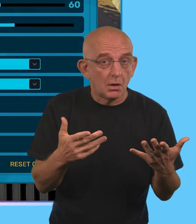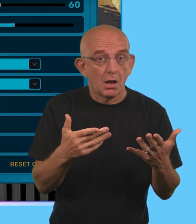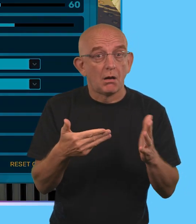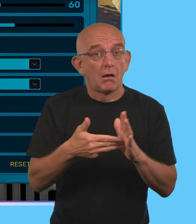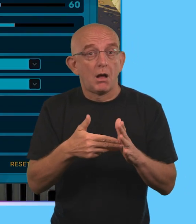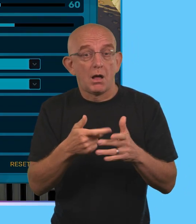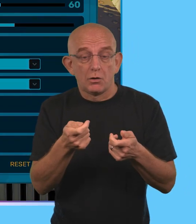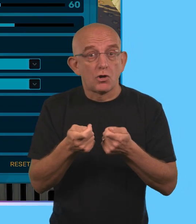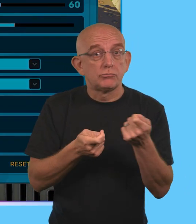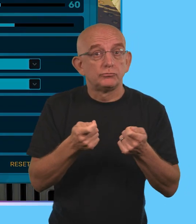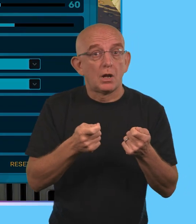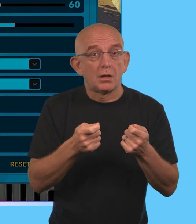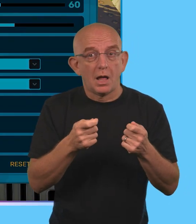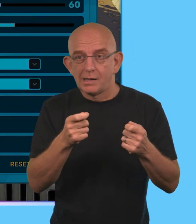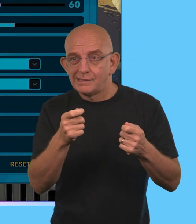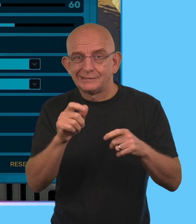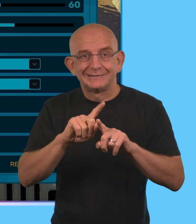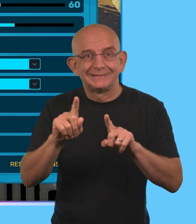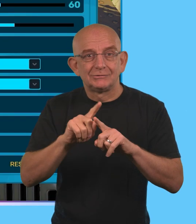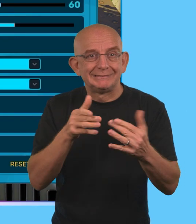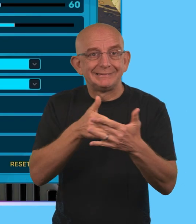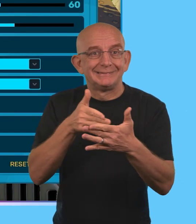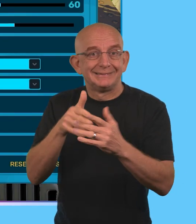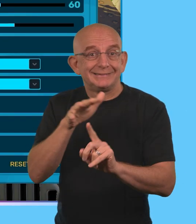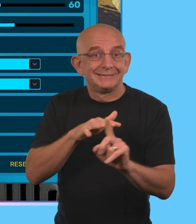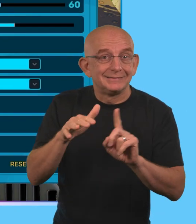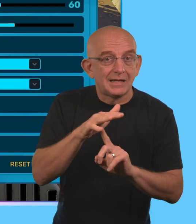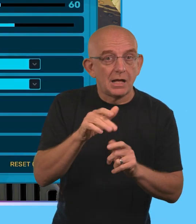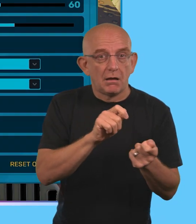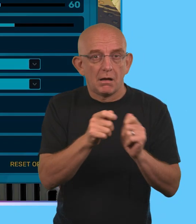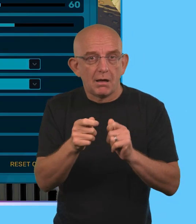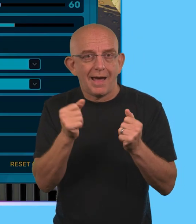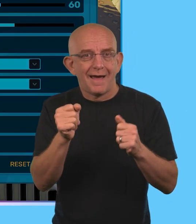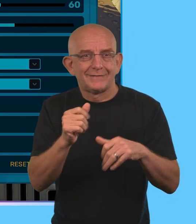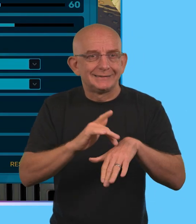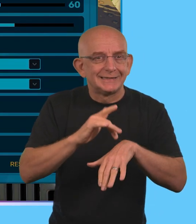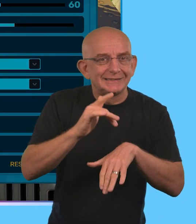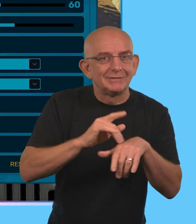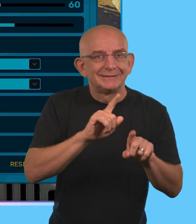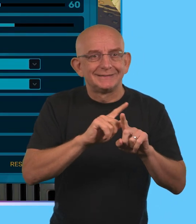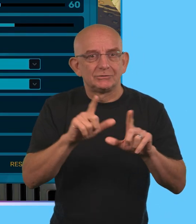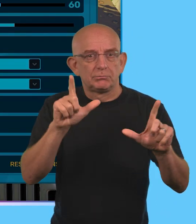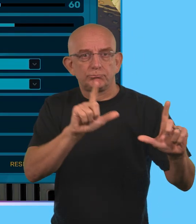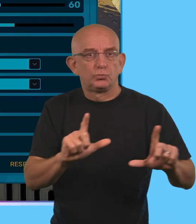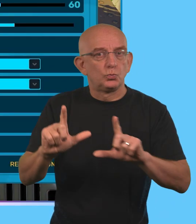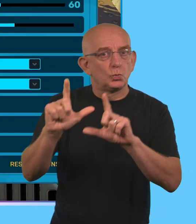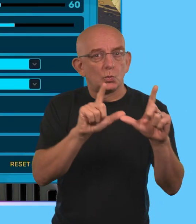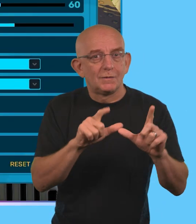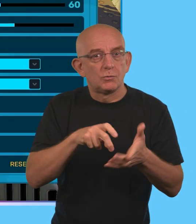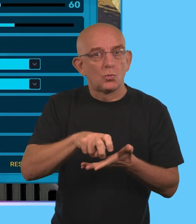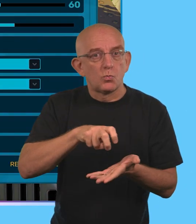Adjust the size of controller dead zones, and separately adjust the sensitivity of camera movements while walking and spraying.